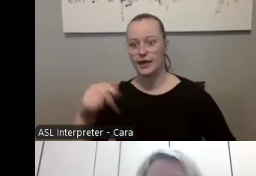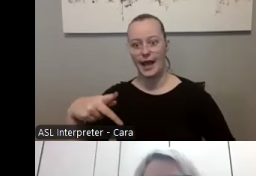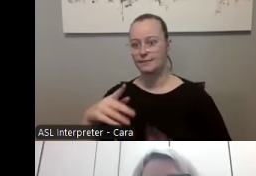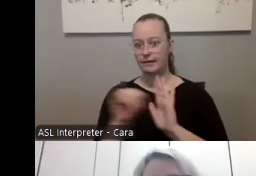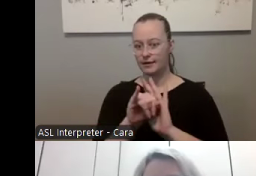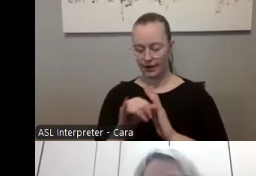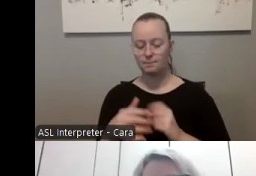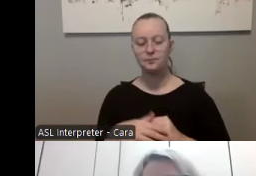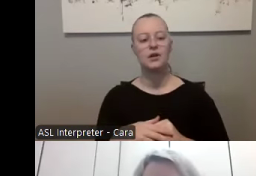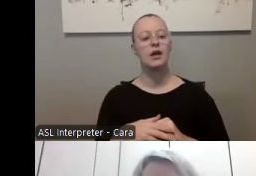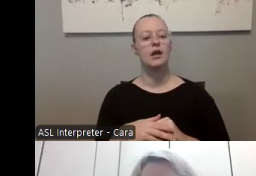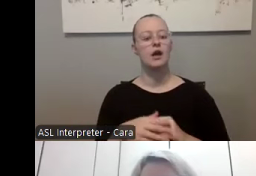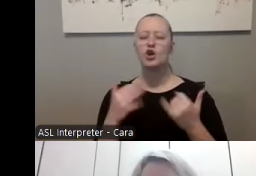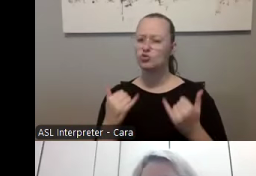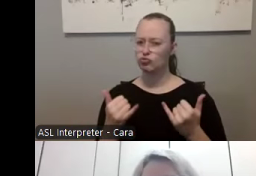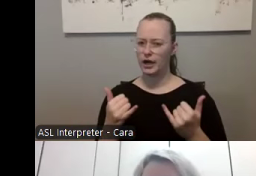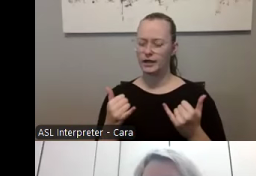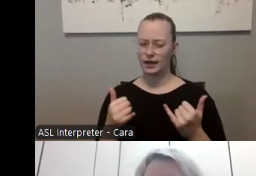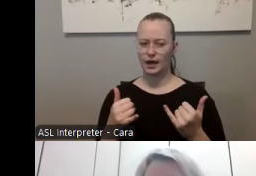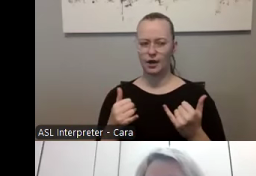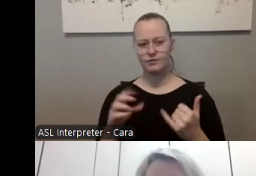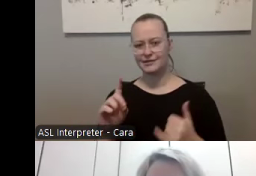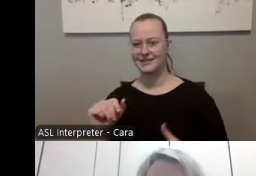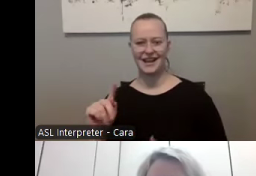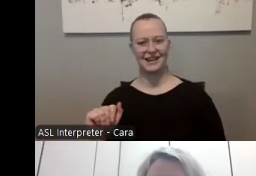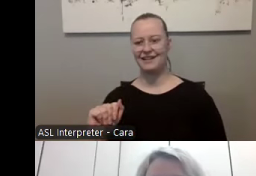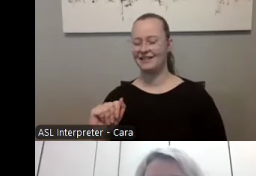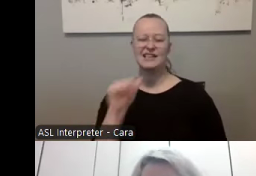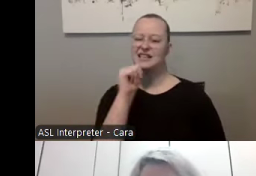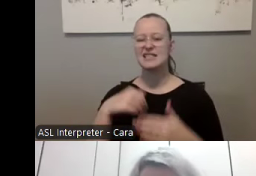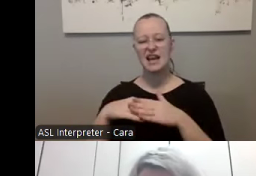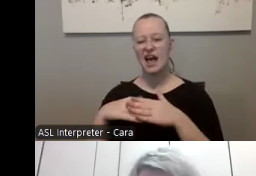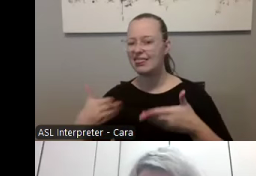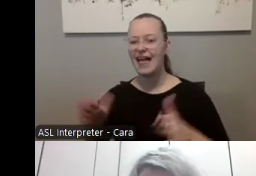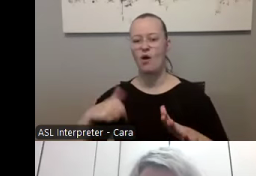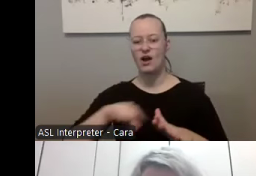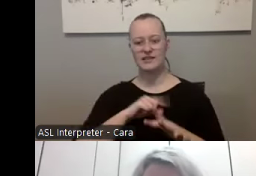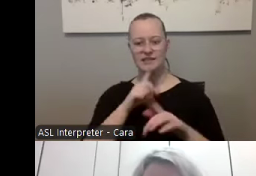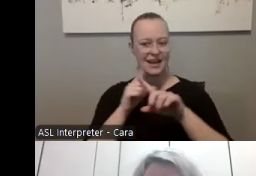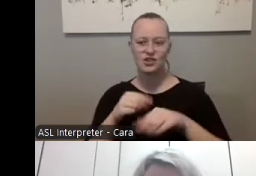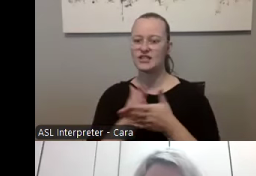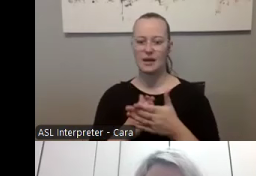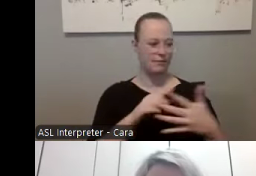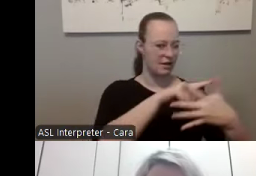were that the current federal data landscape just doesn't allow us to answer some of the most pressing questions that we have about